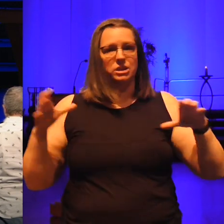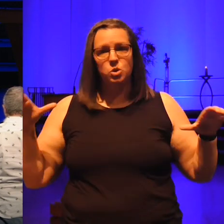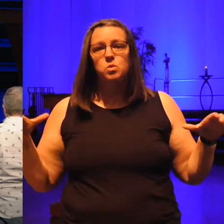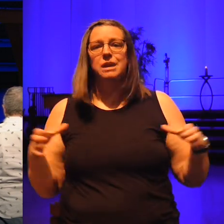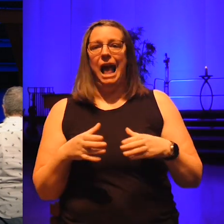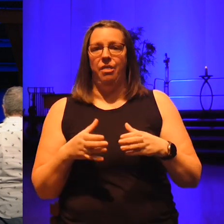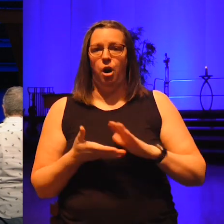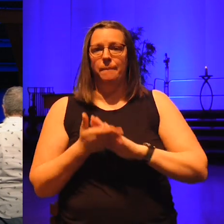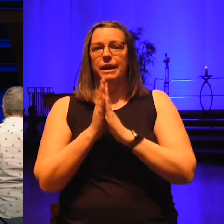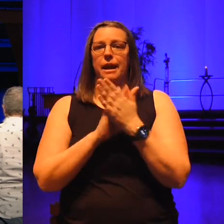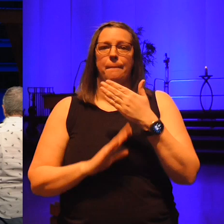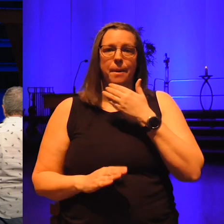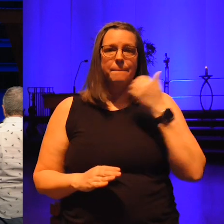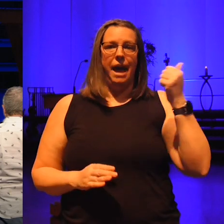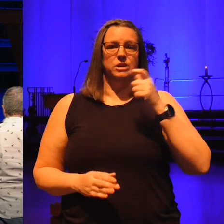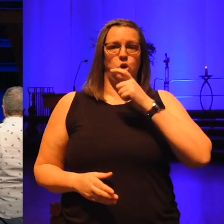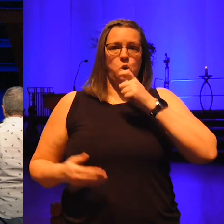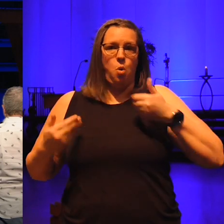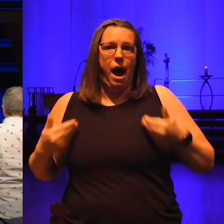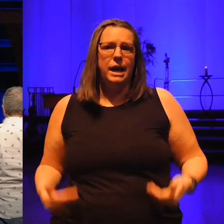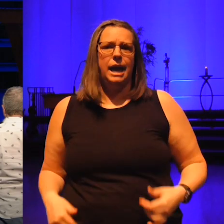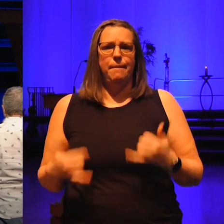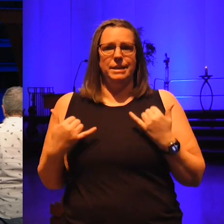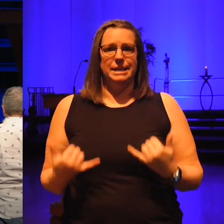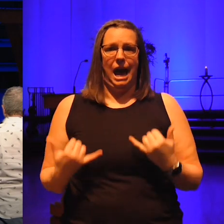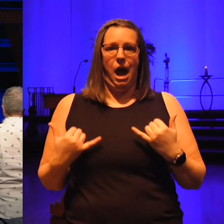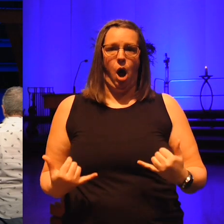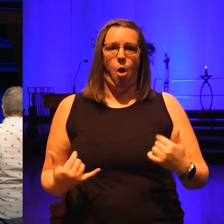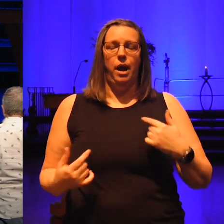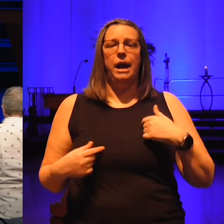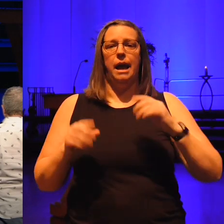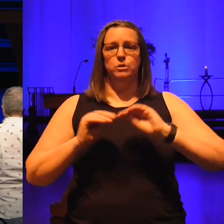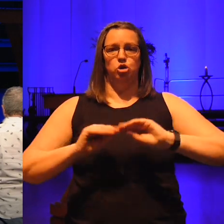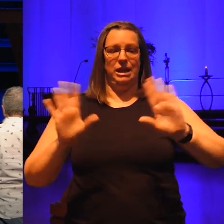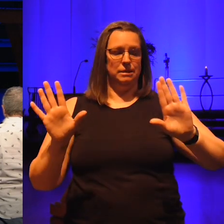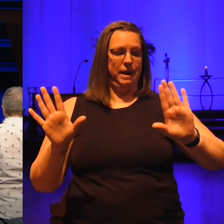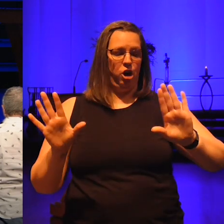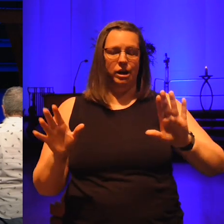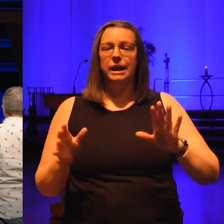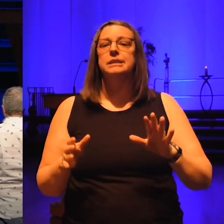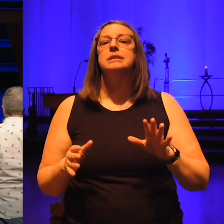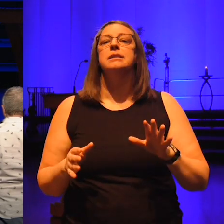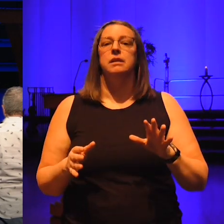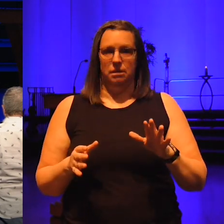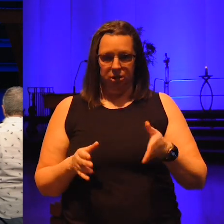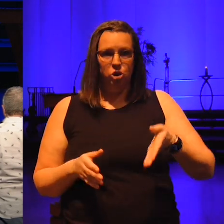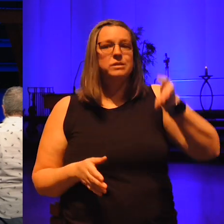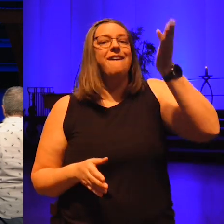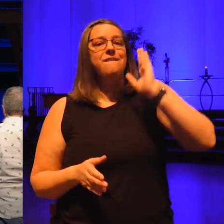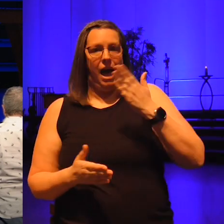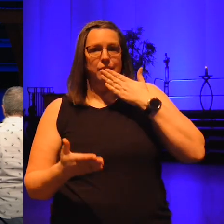am right here and right now and I am transparent to the Divine good within me there is a divine